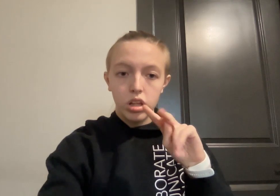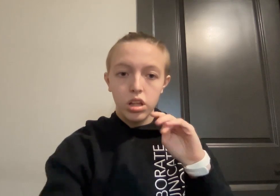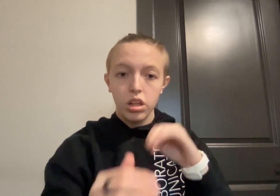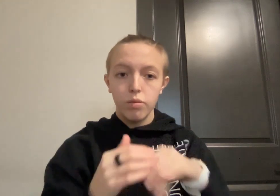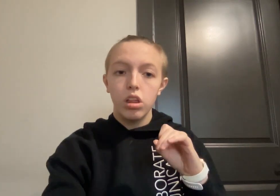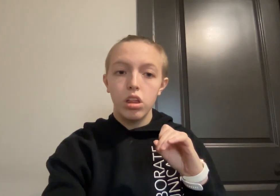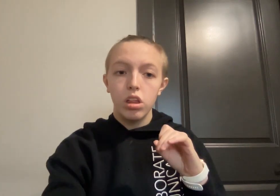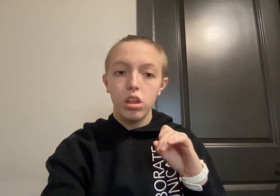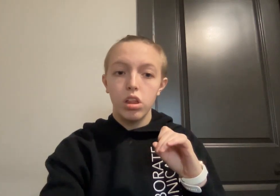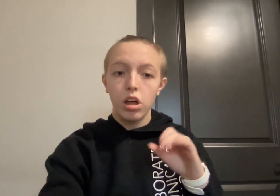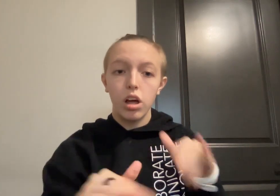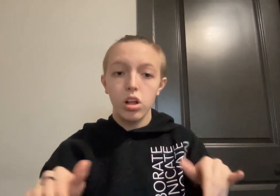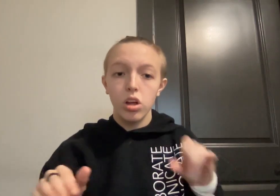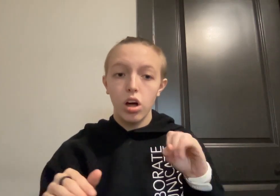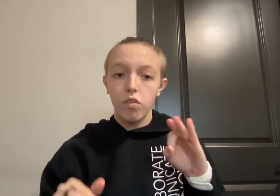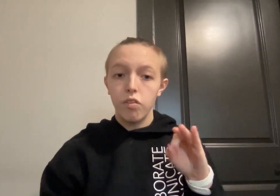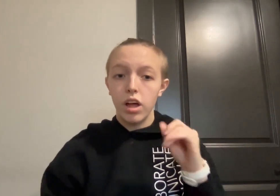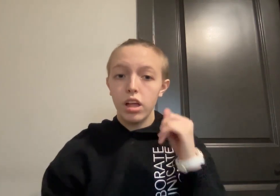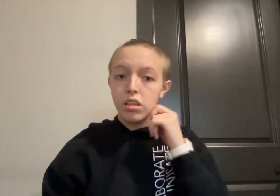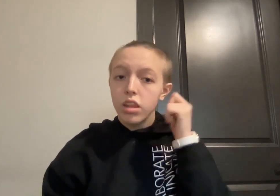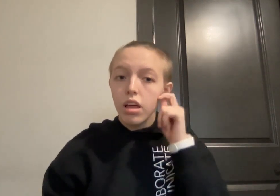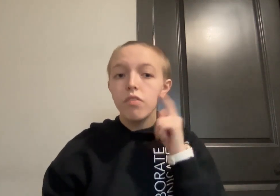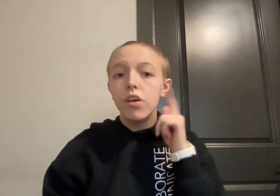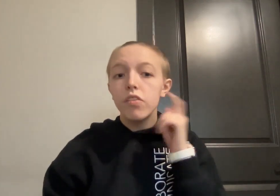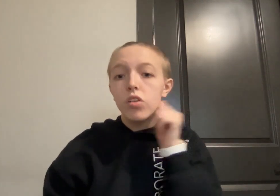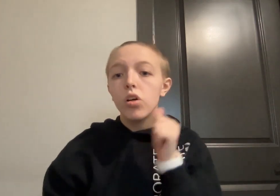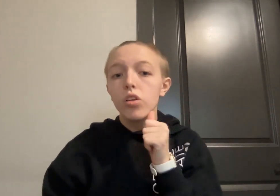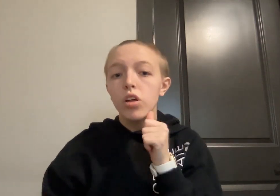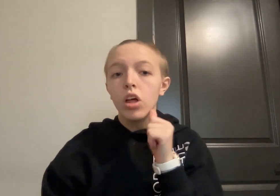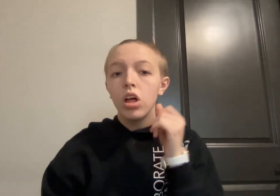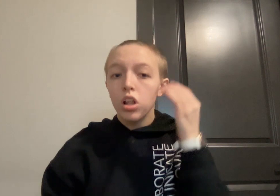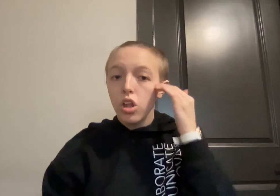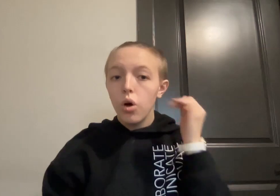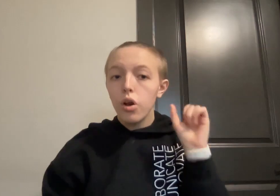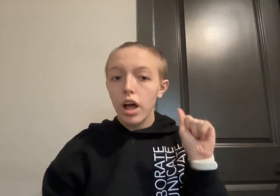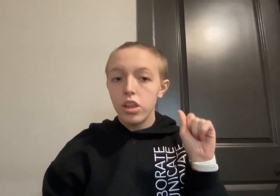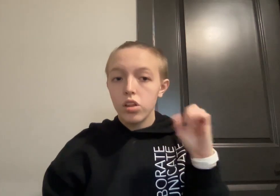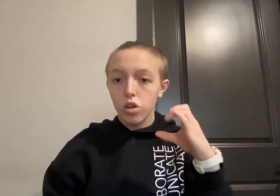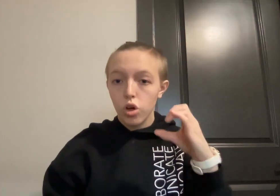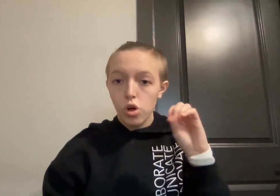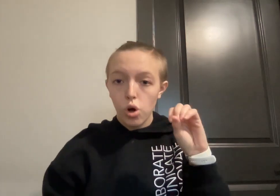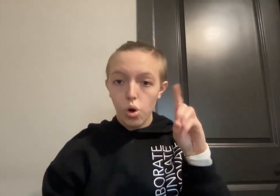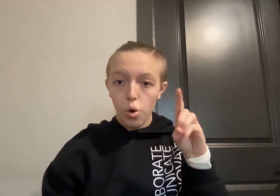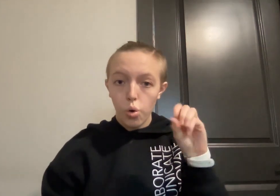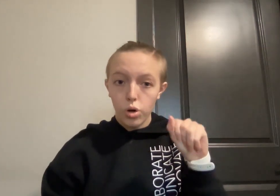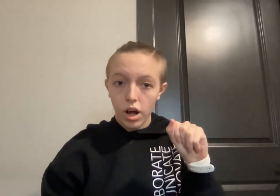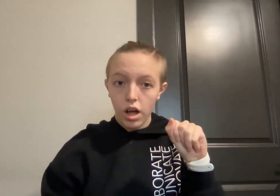he is a child of a deaf adult known as Coda